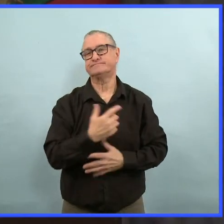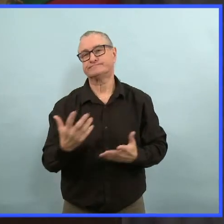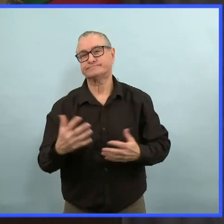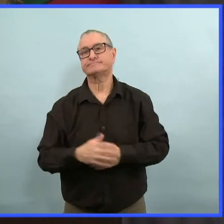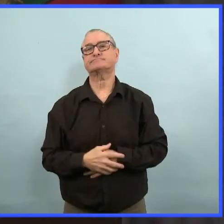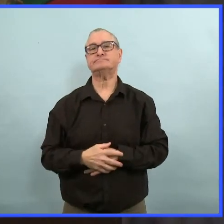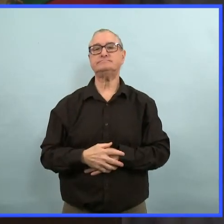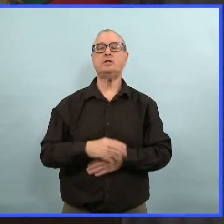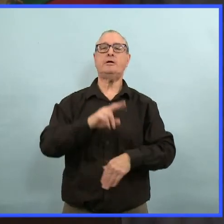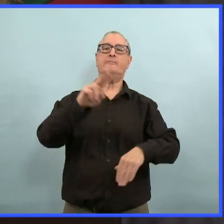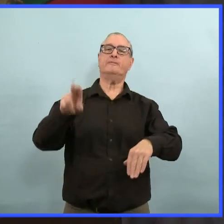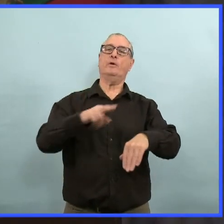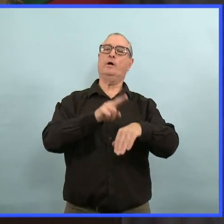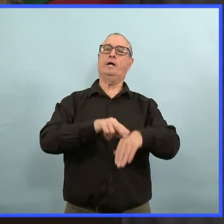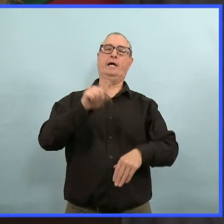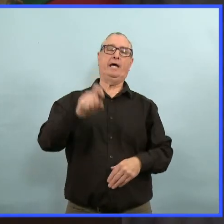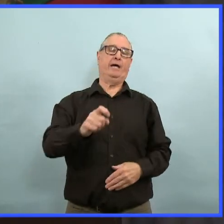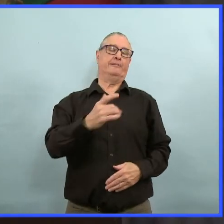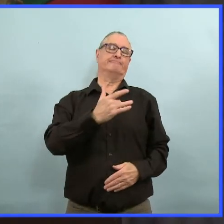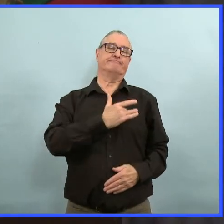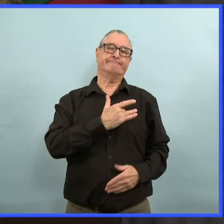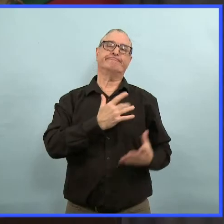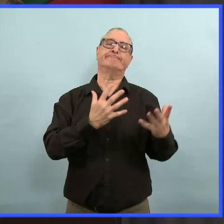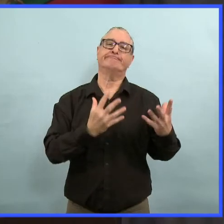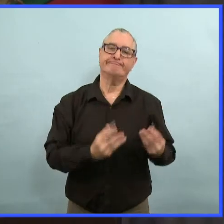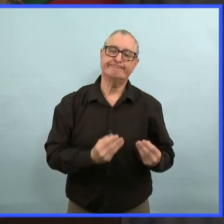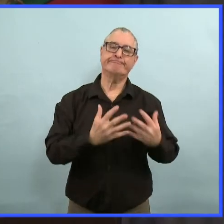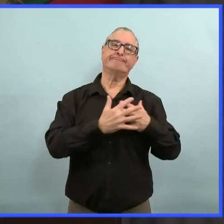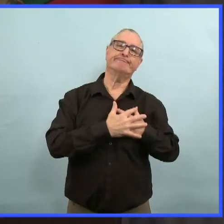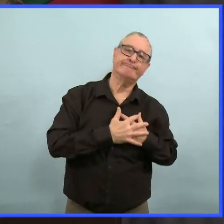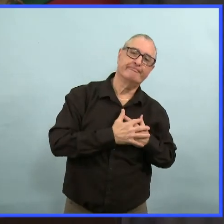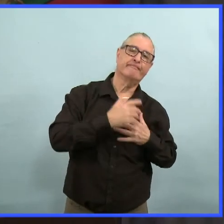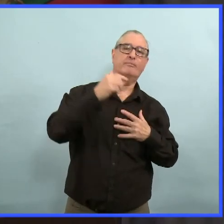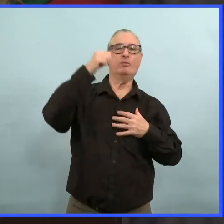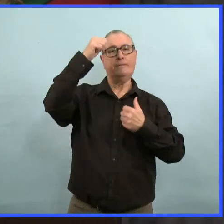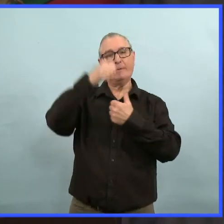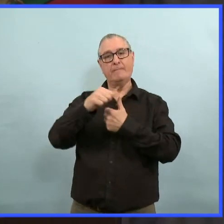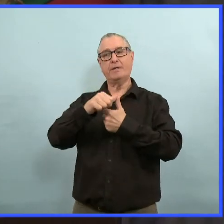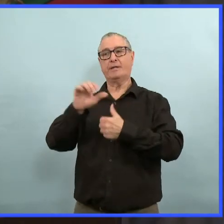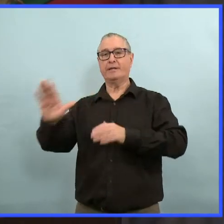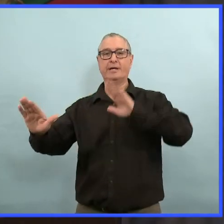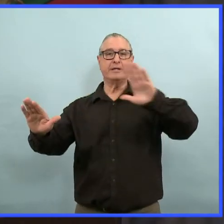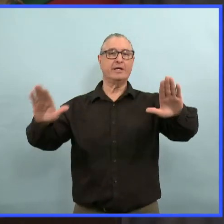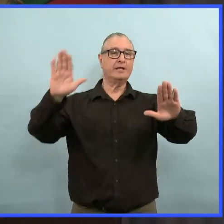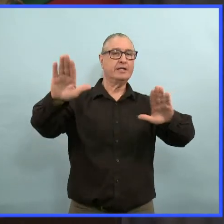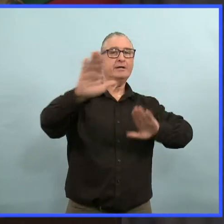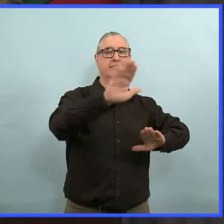be compassionate and kind and to remember that that everyone has had an experience